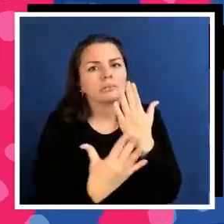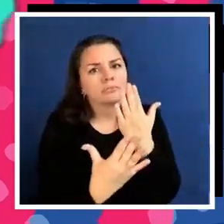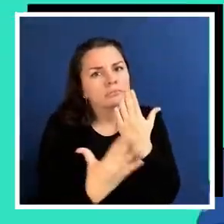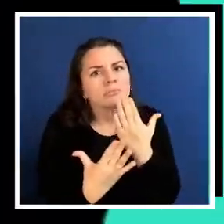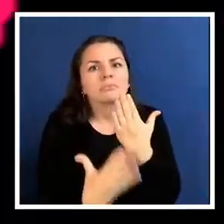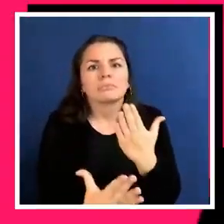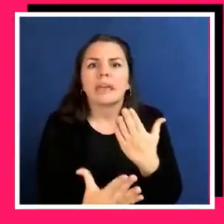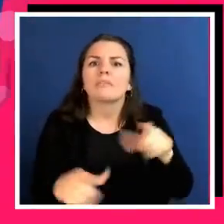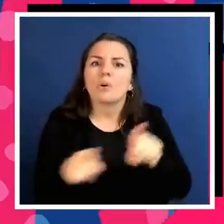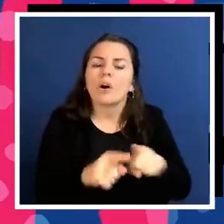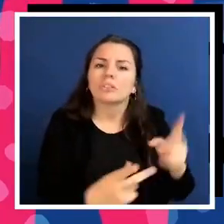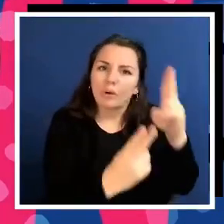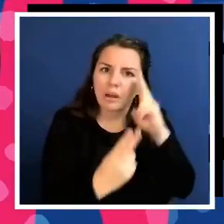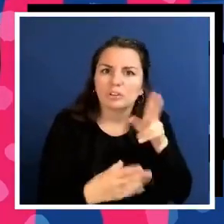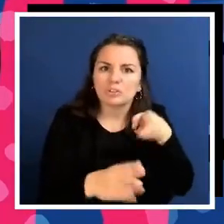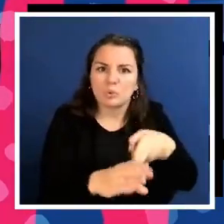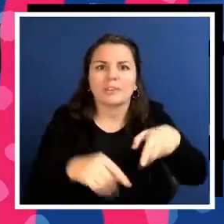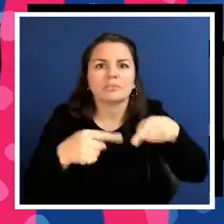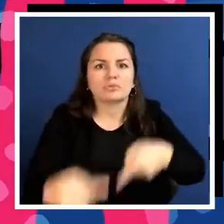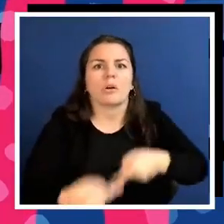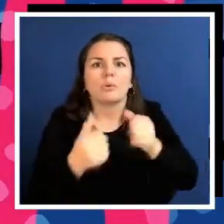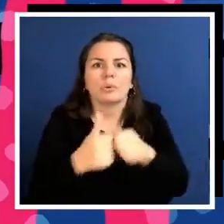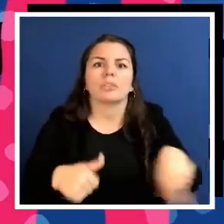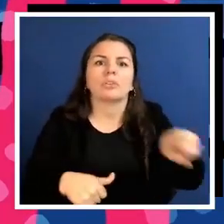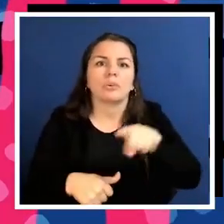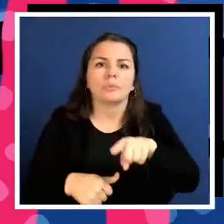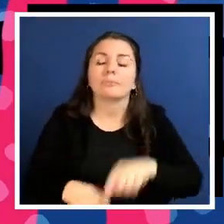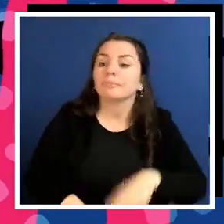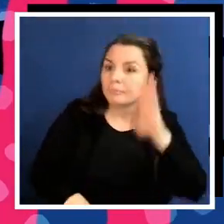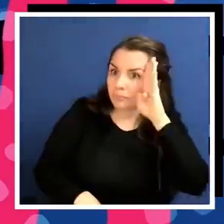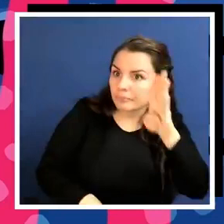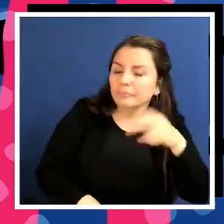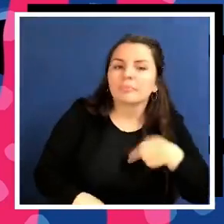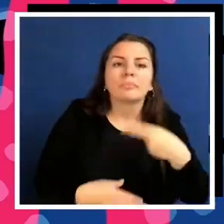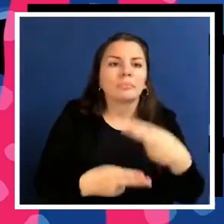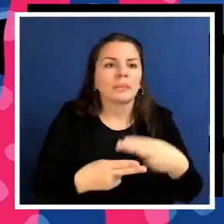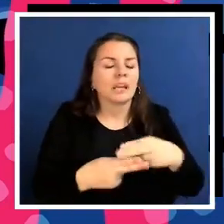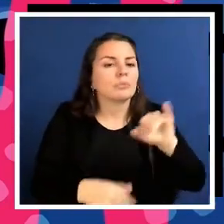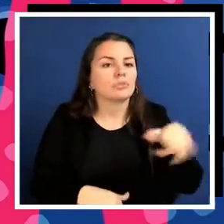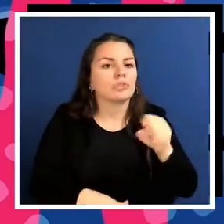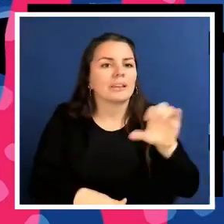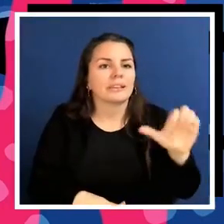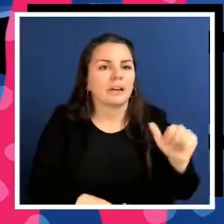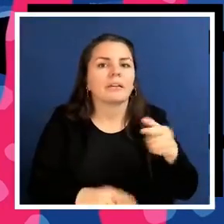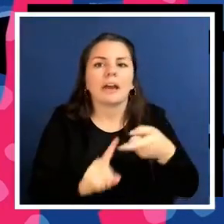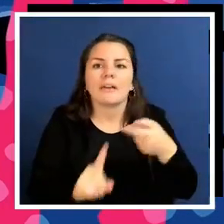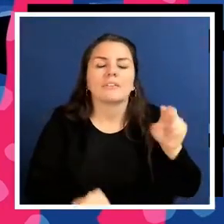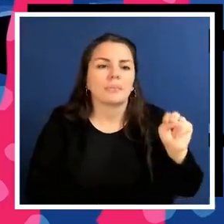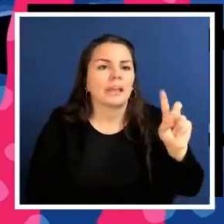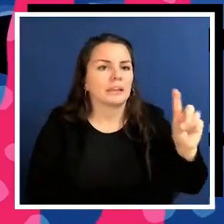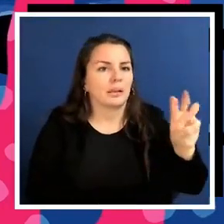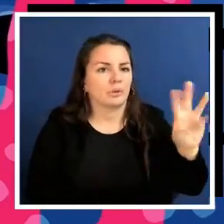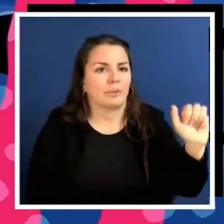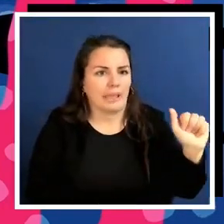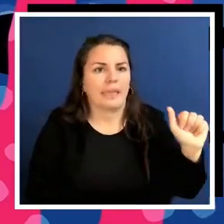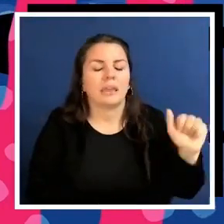TO COME I AM GRATEFUL AND